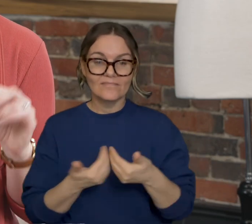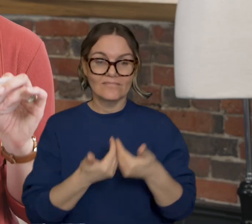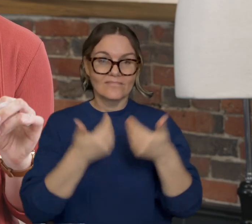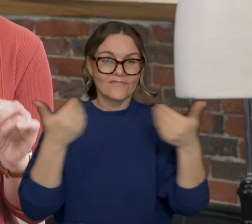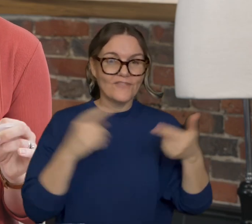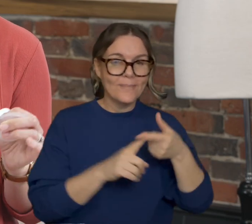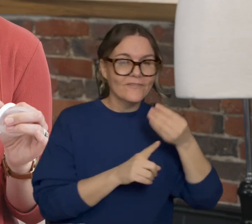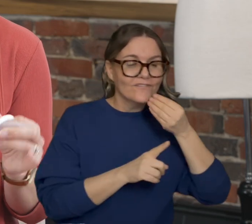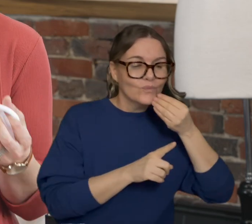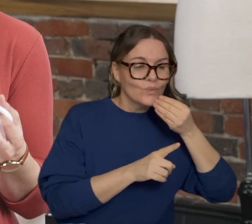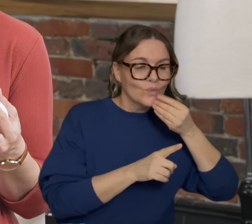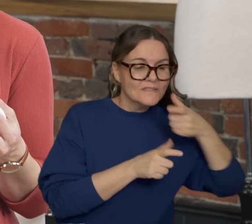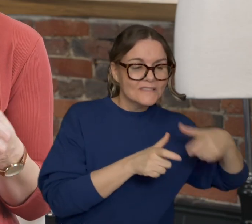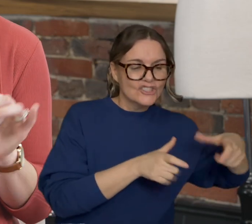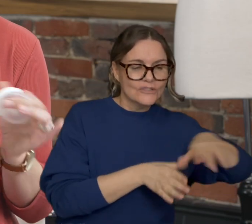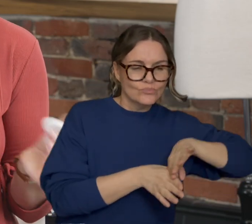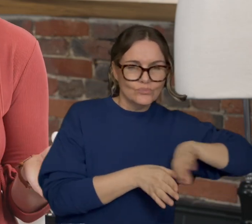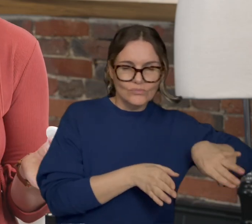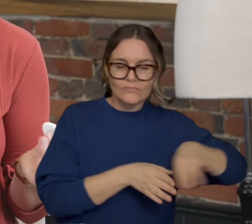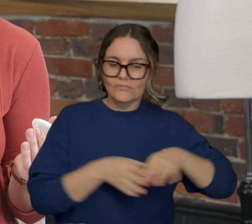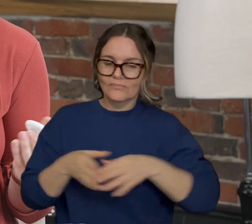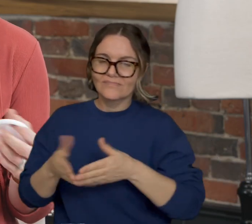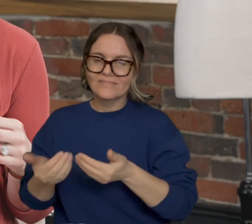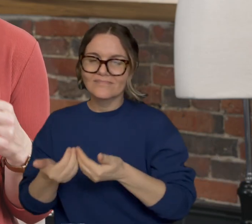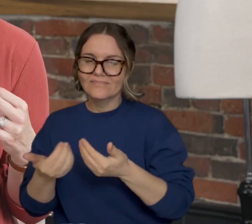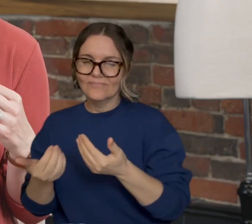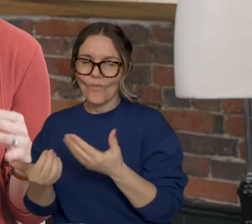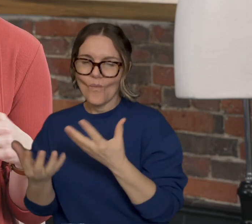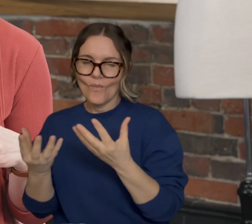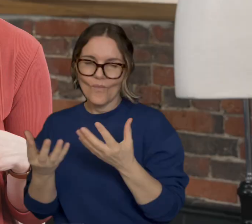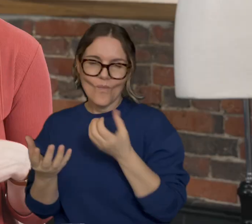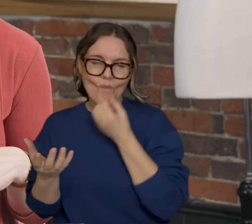and then put them in a clean separate bowl from the rest of your food dishes with warm soapy water